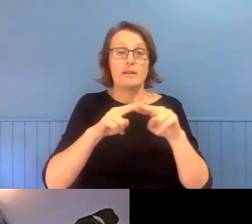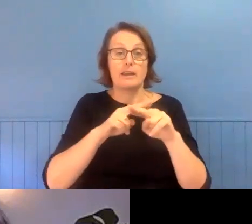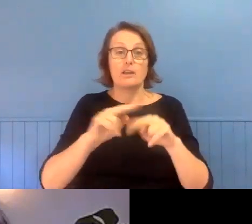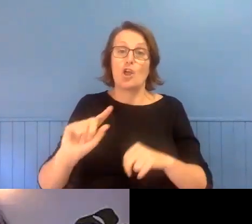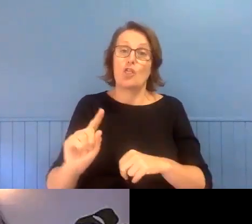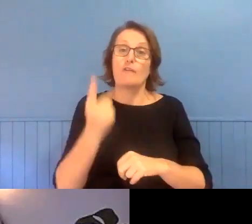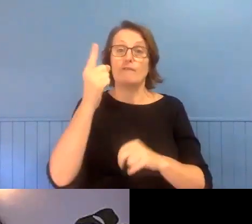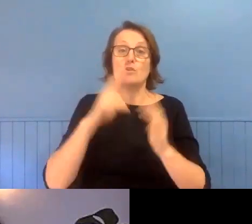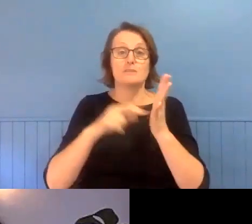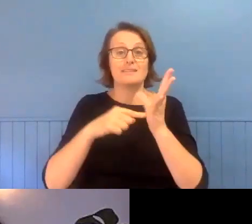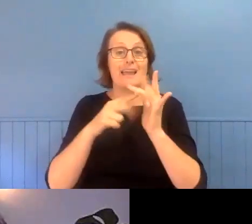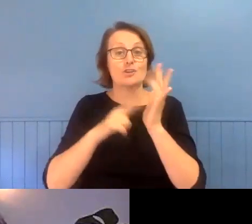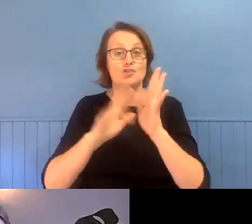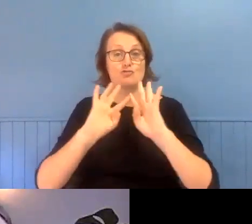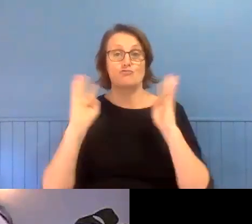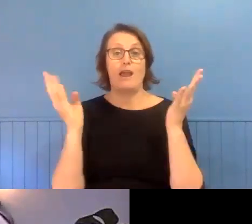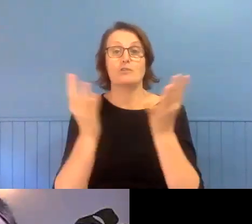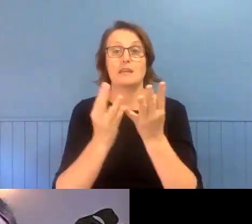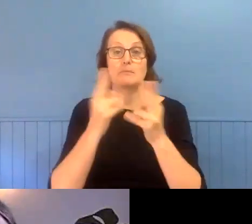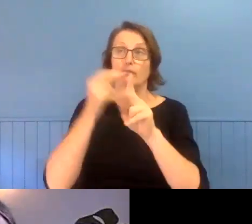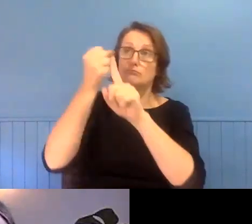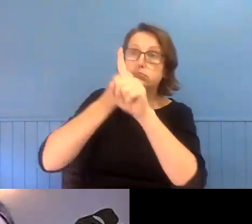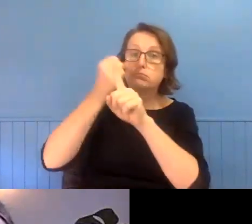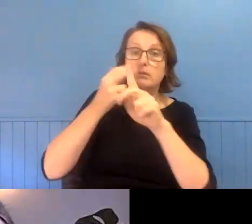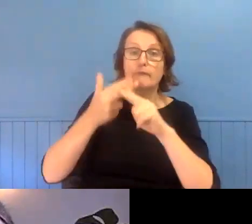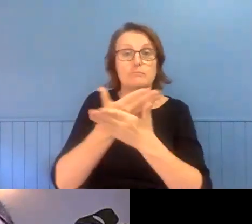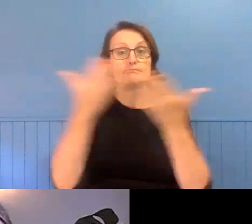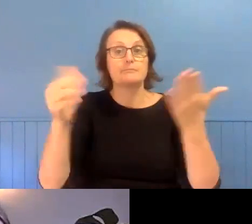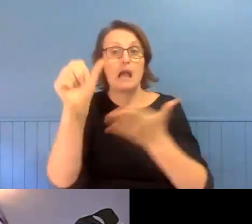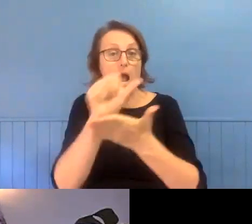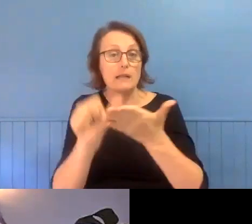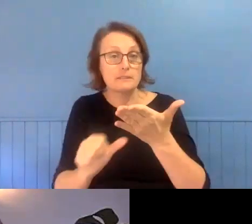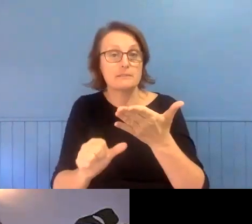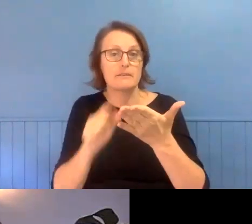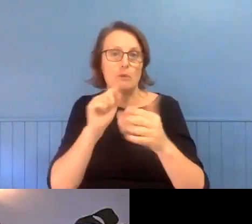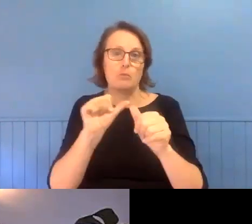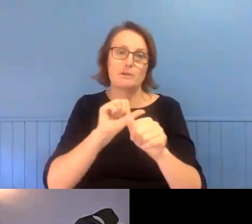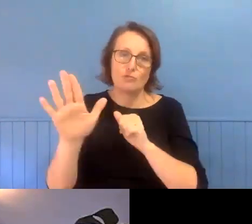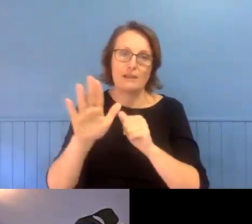advocating andarts that will be an excellent session with Jimblah,